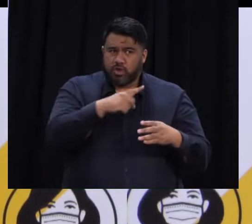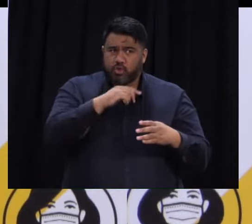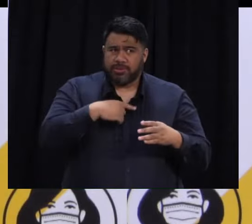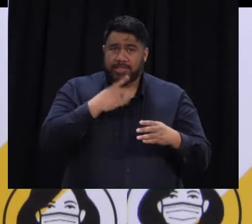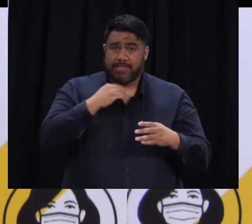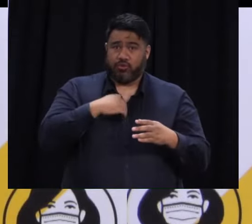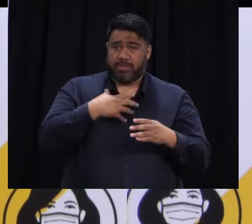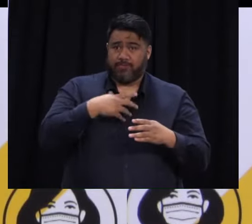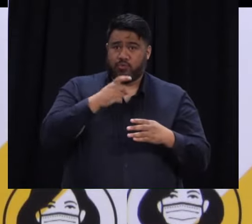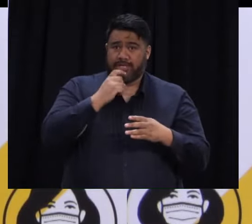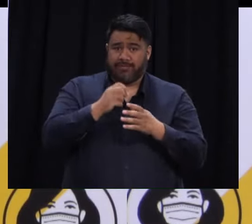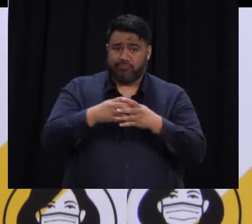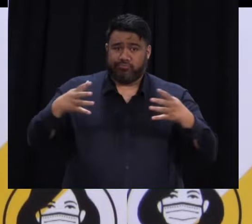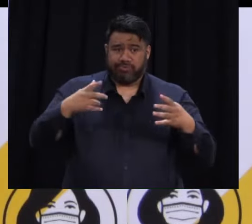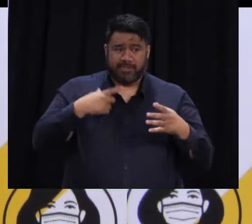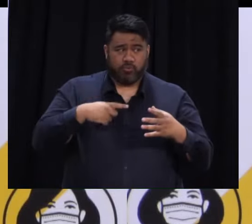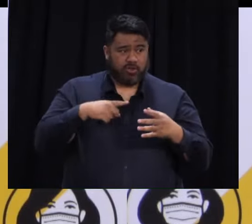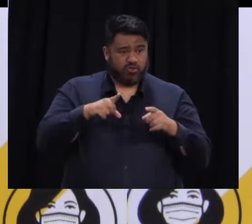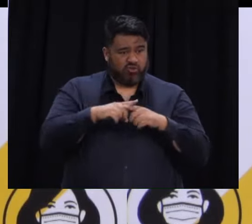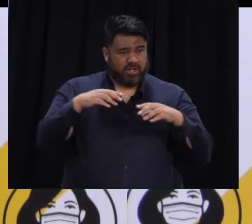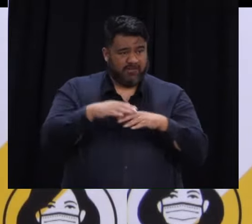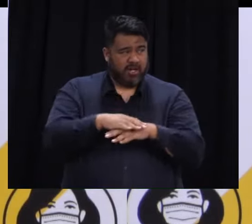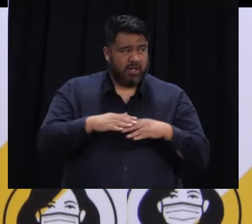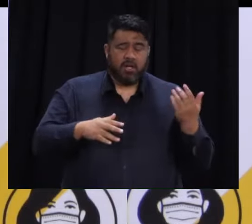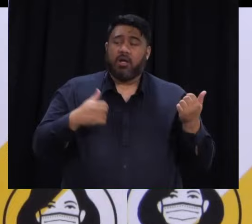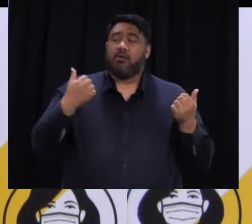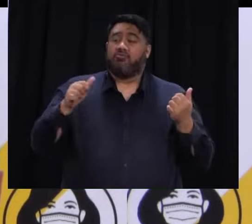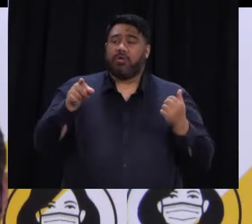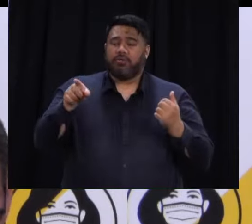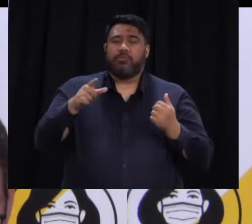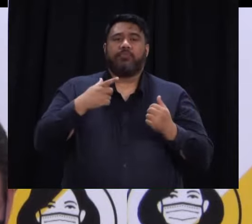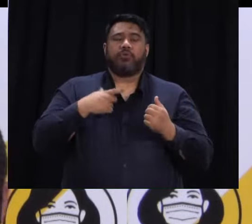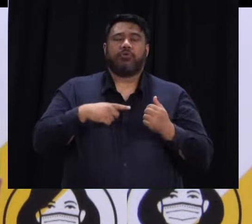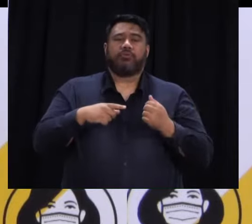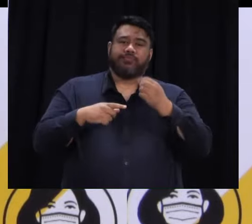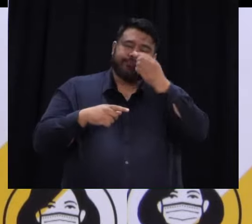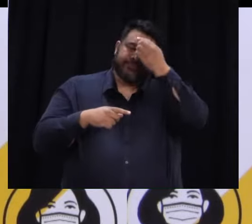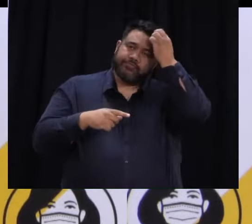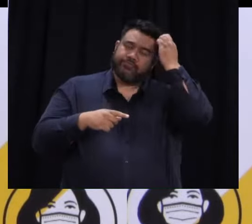the contact tracing system and why was that capacity not